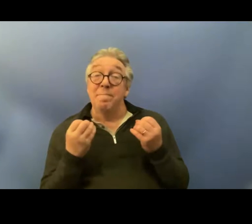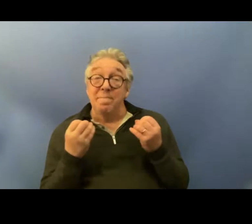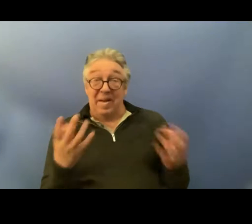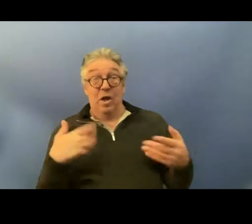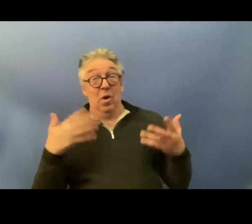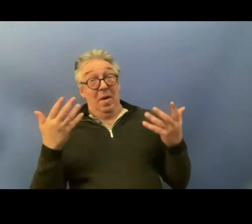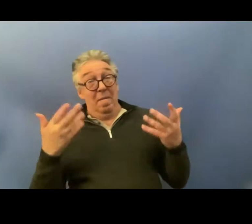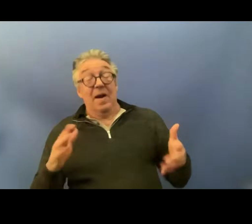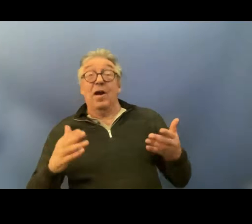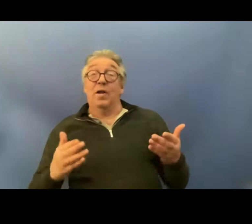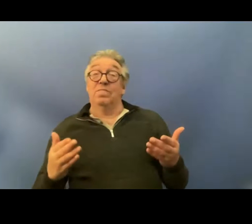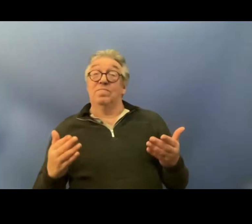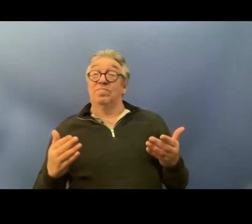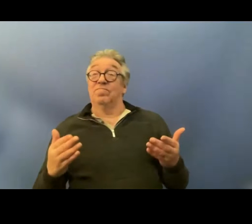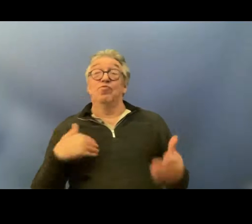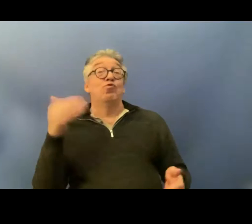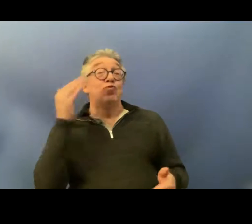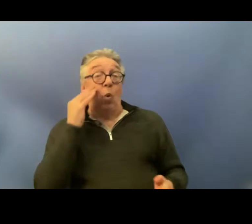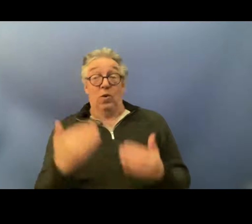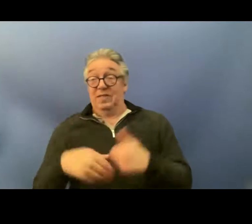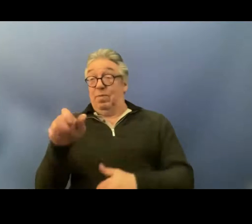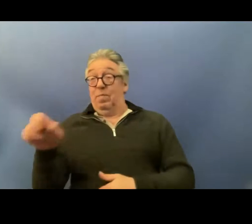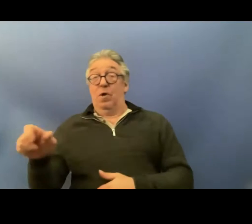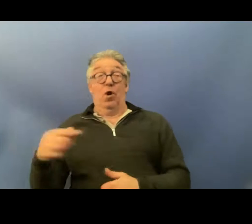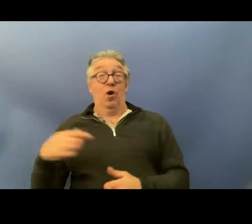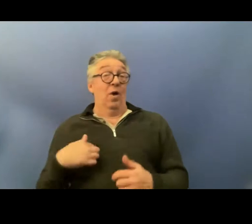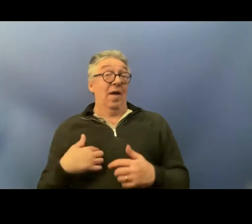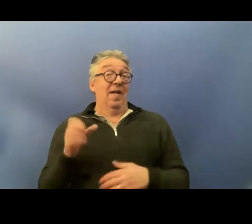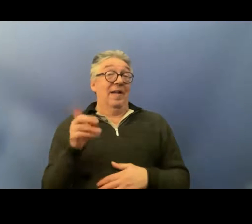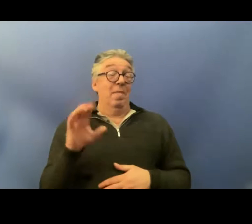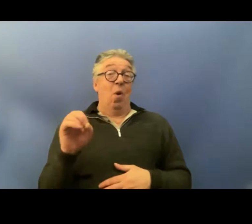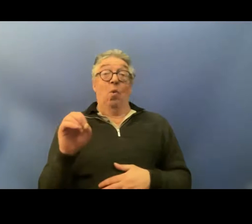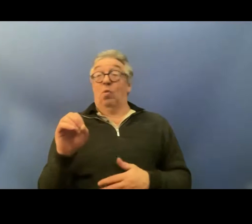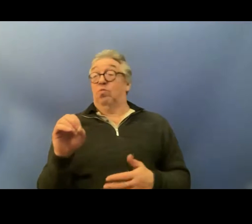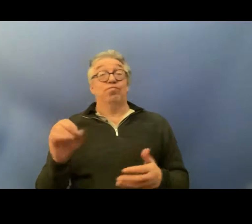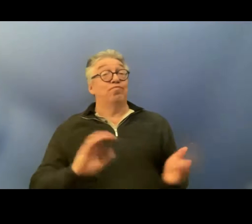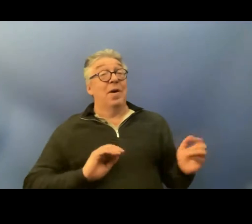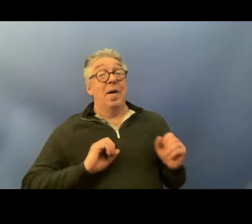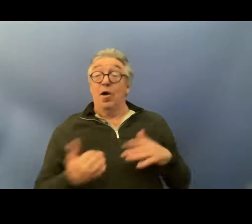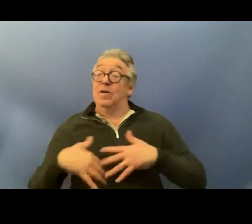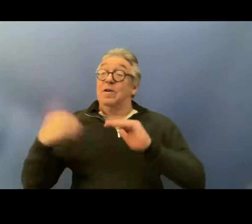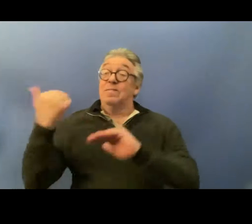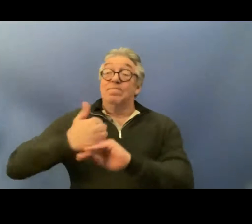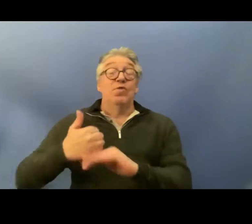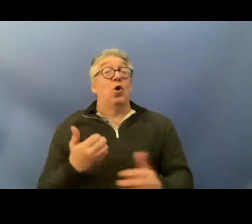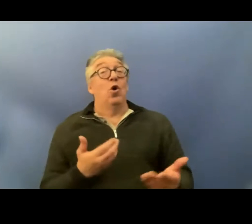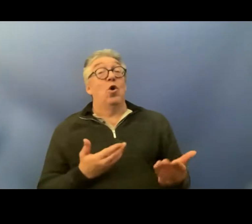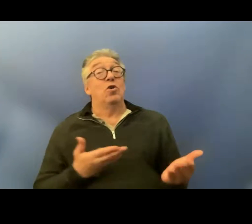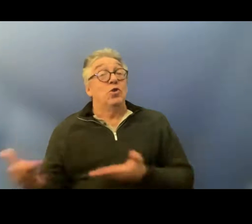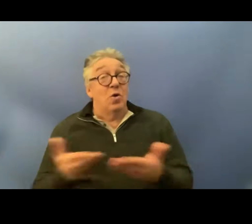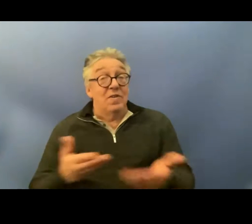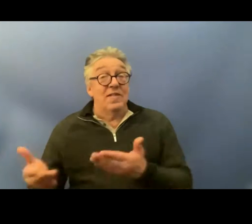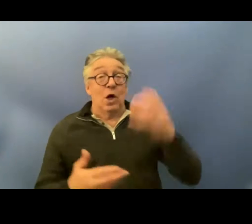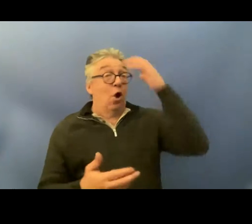providing services to persons with disabilities, many cases, stepping in when states were absent.